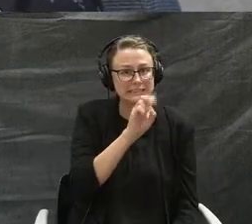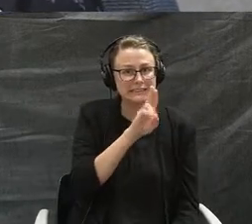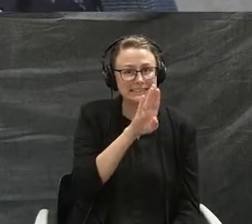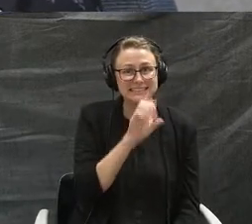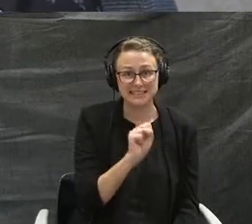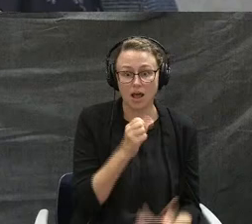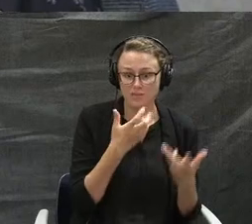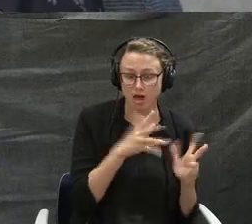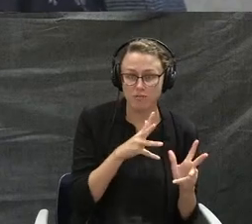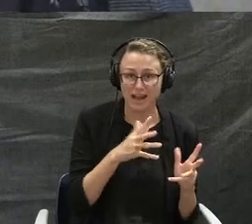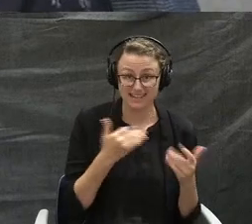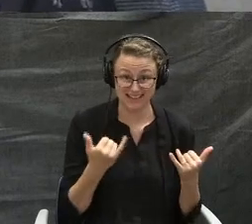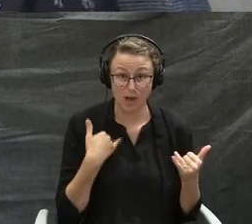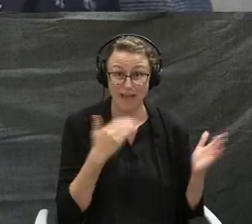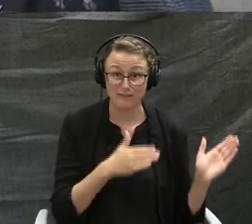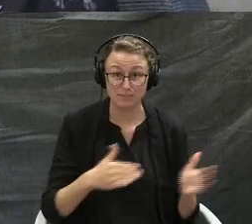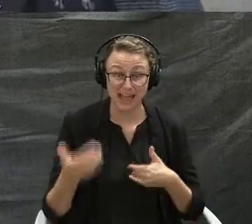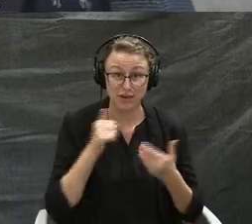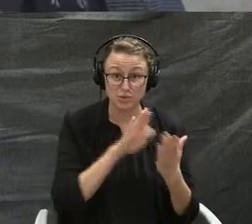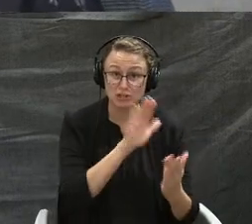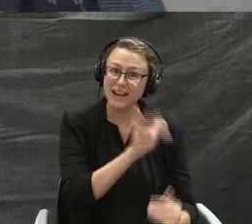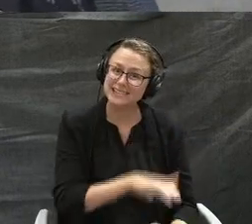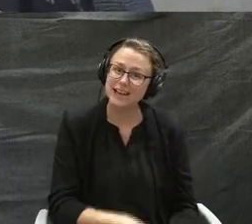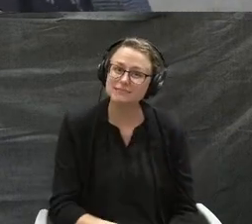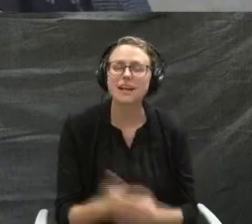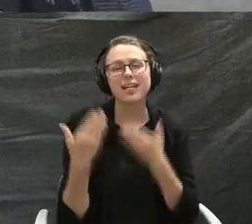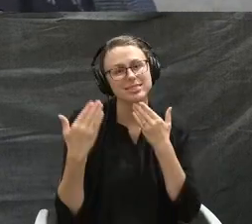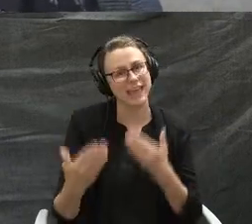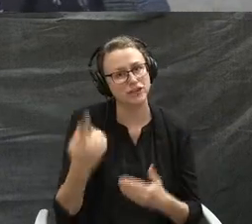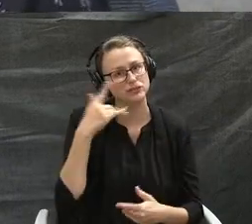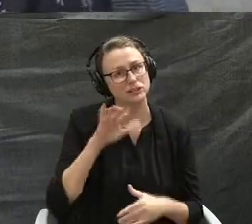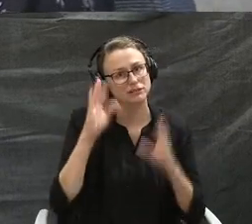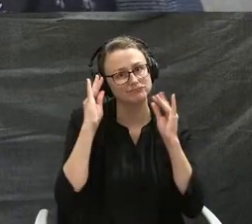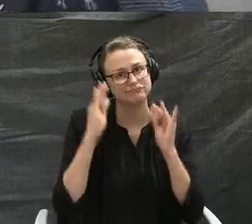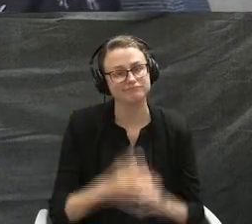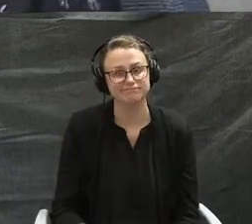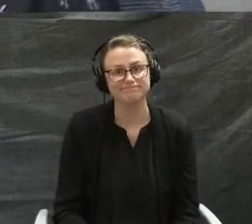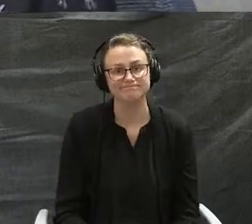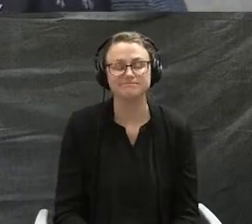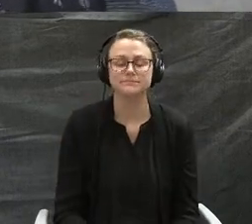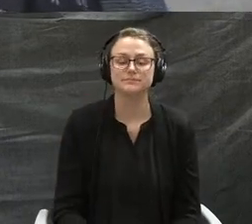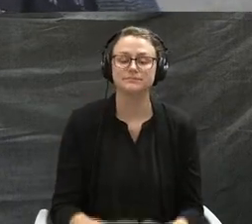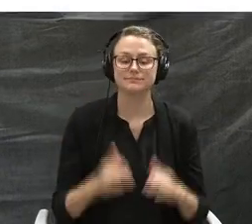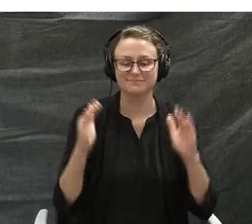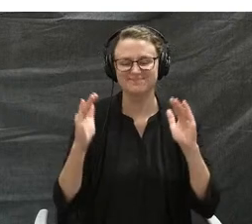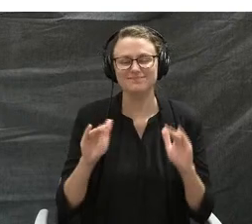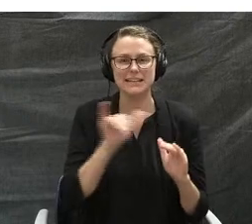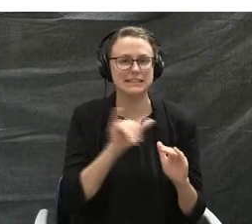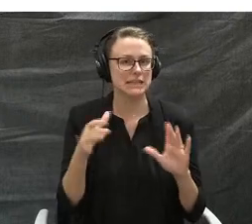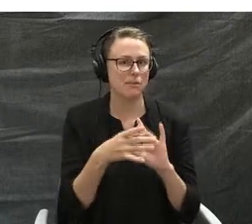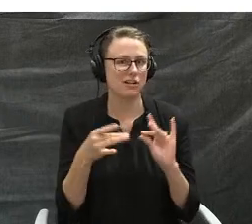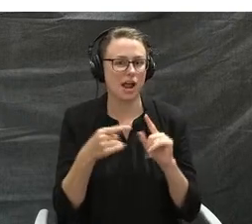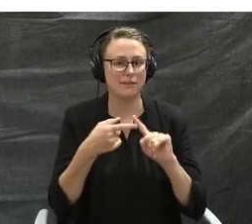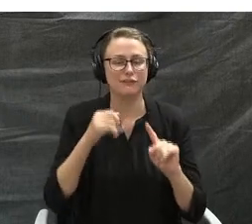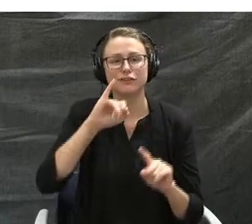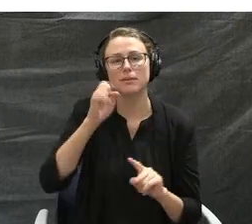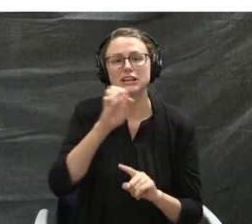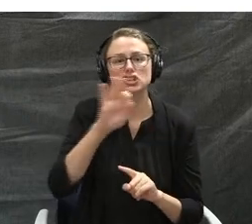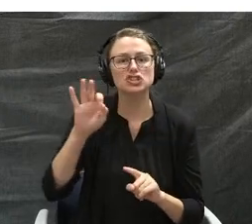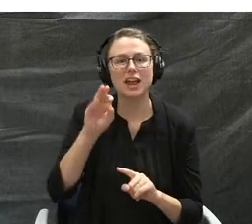a plan to address this? Thank you for your consideration. A similar comment was submitted by Jeff Mandel of Golden Valley.